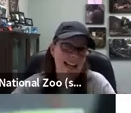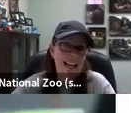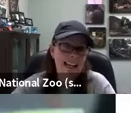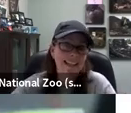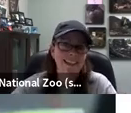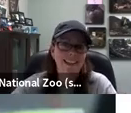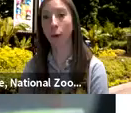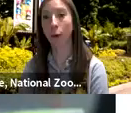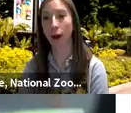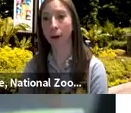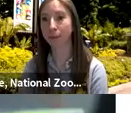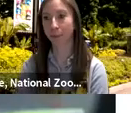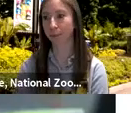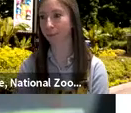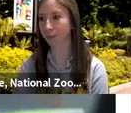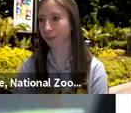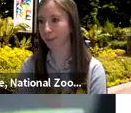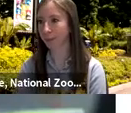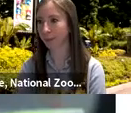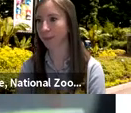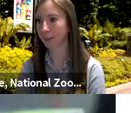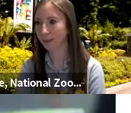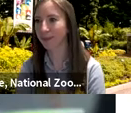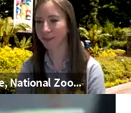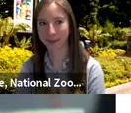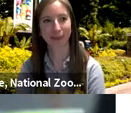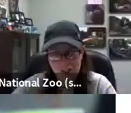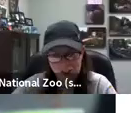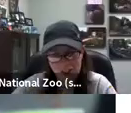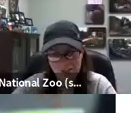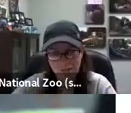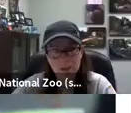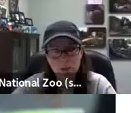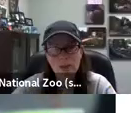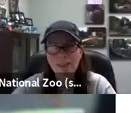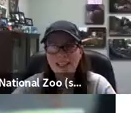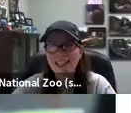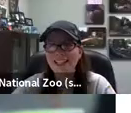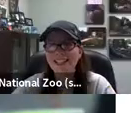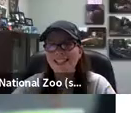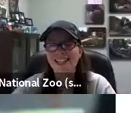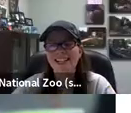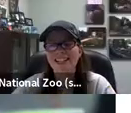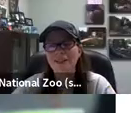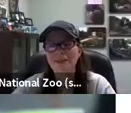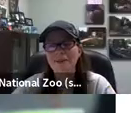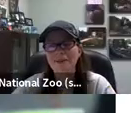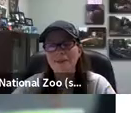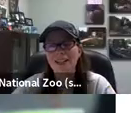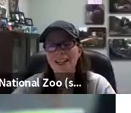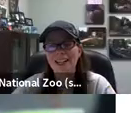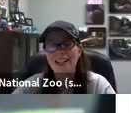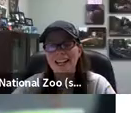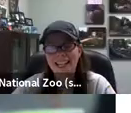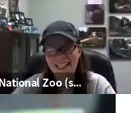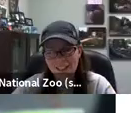egg. Oh wow, I had gotten a bunch of